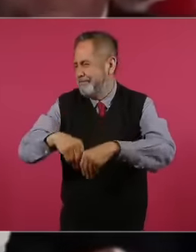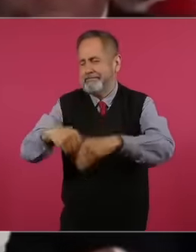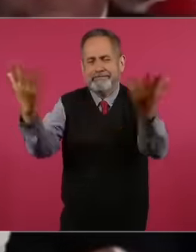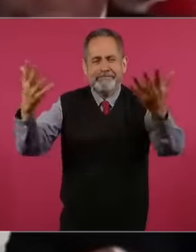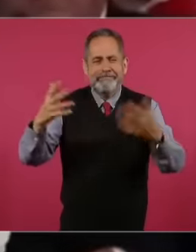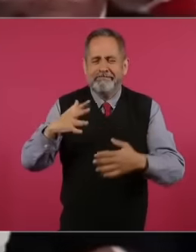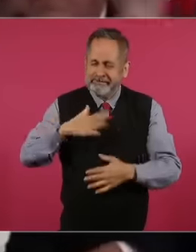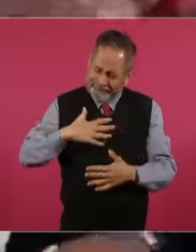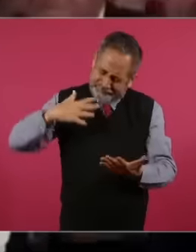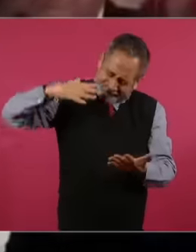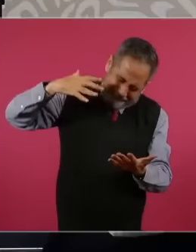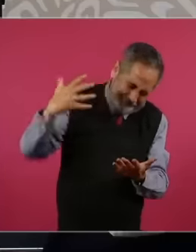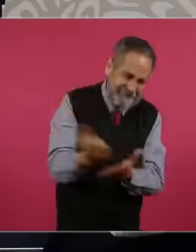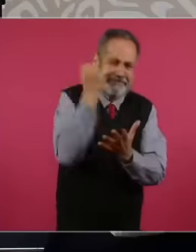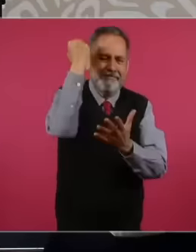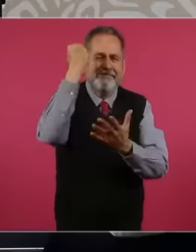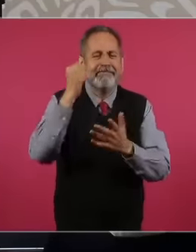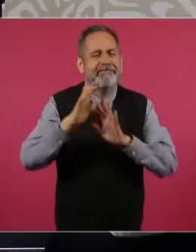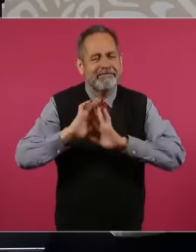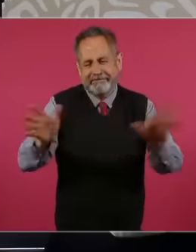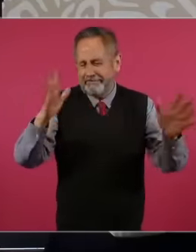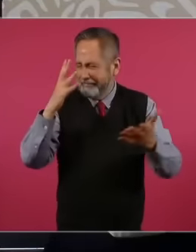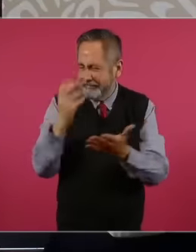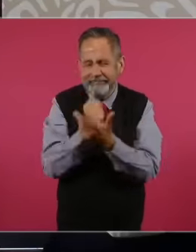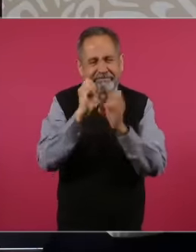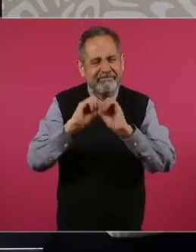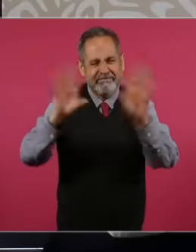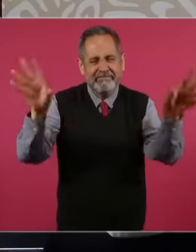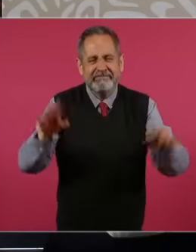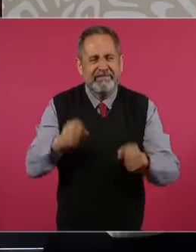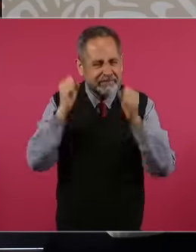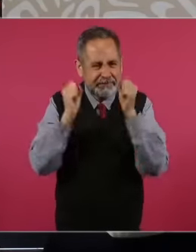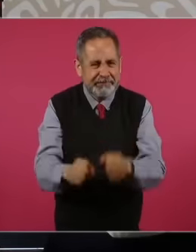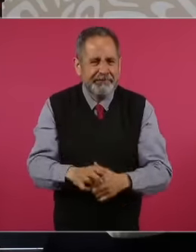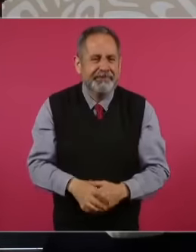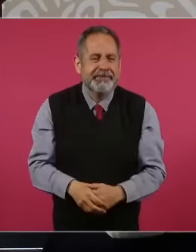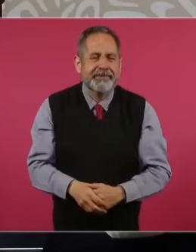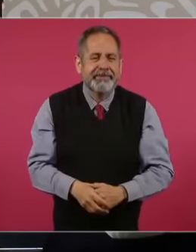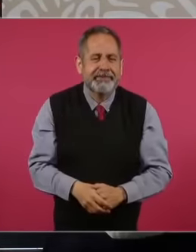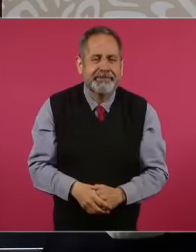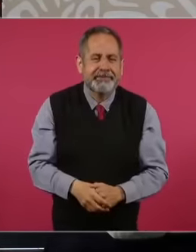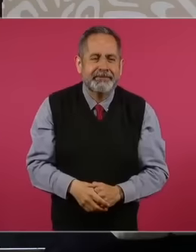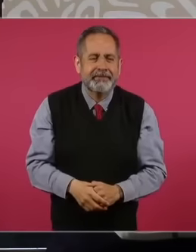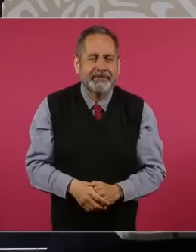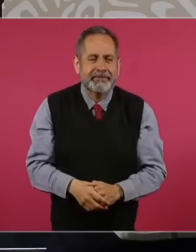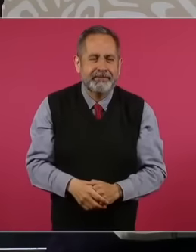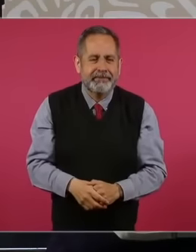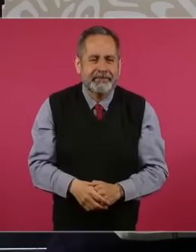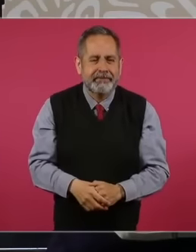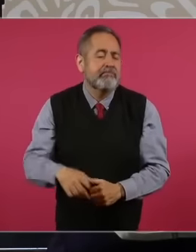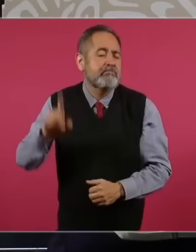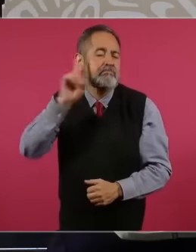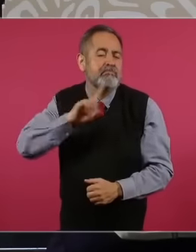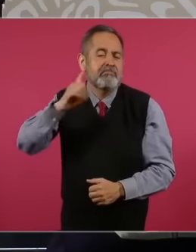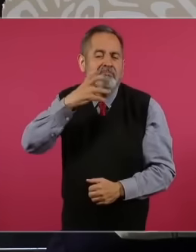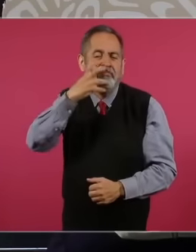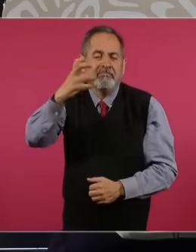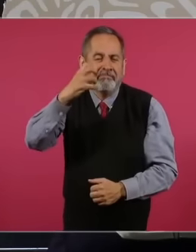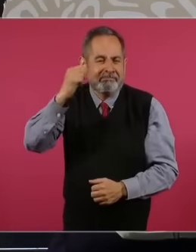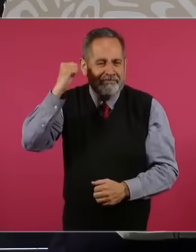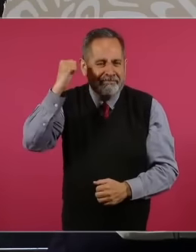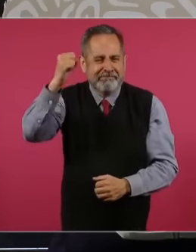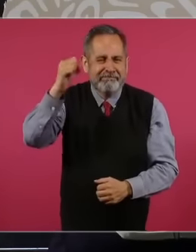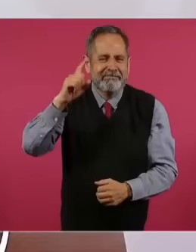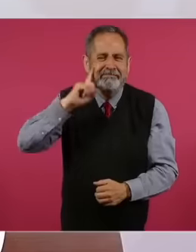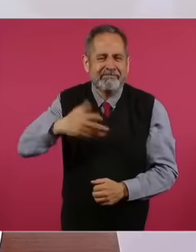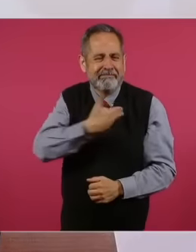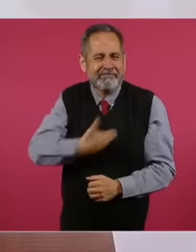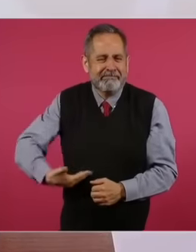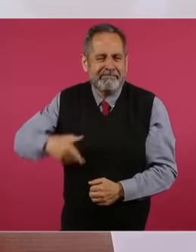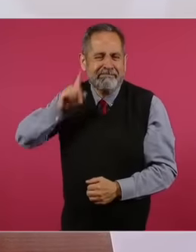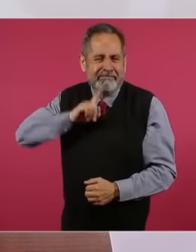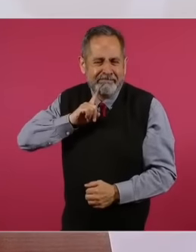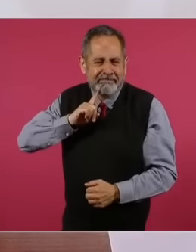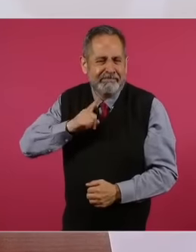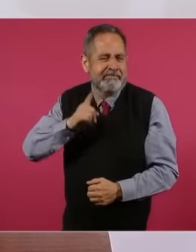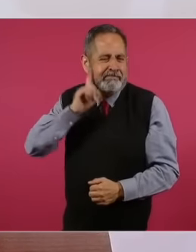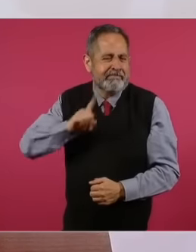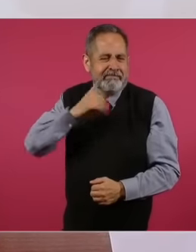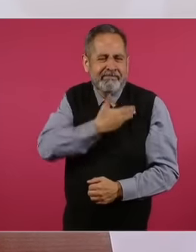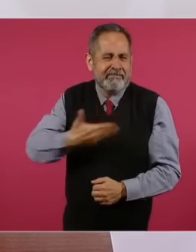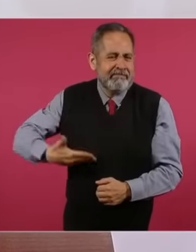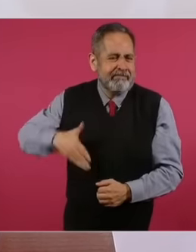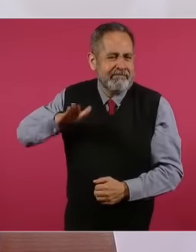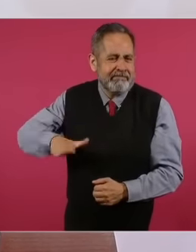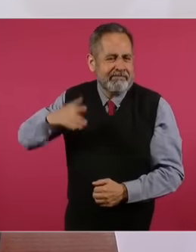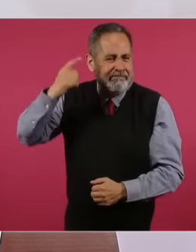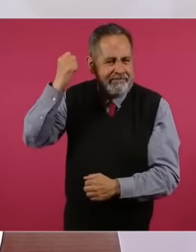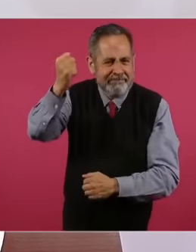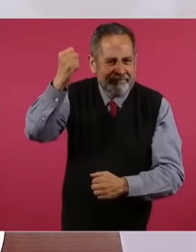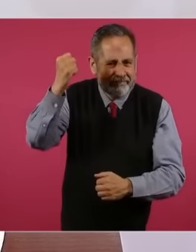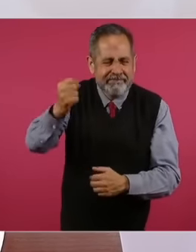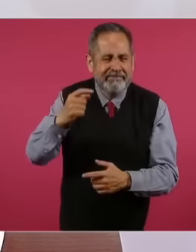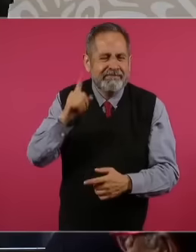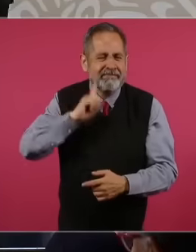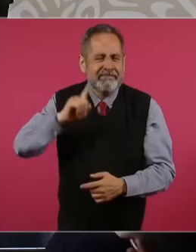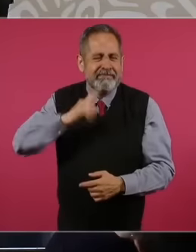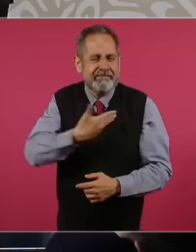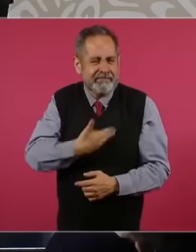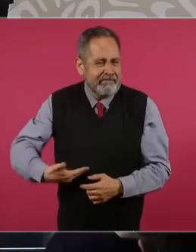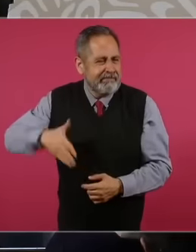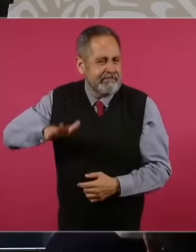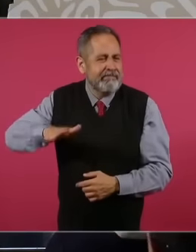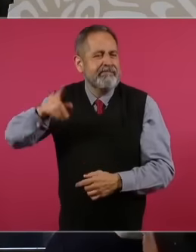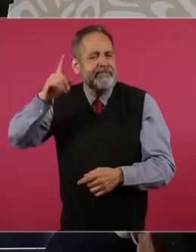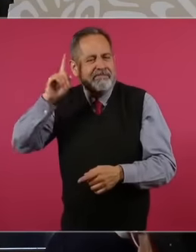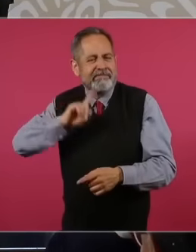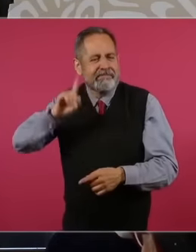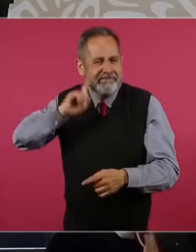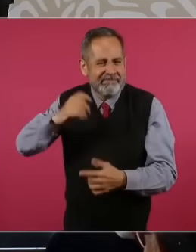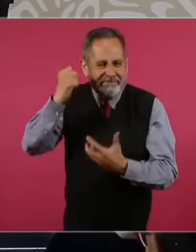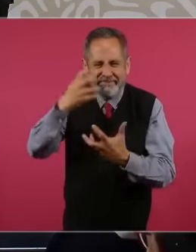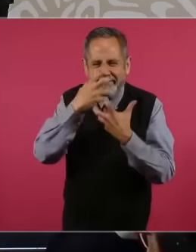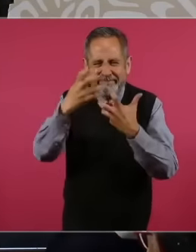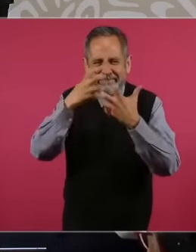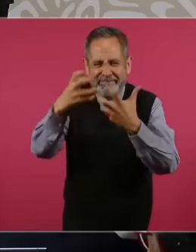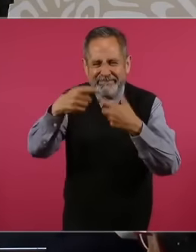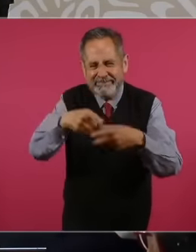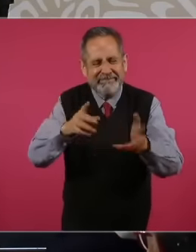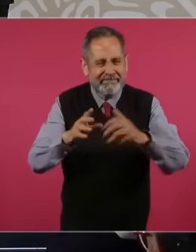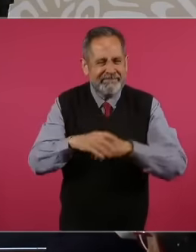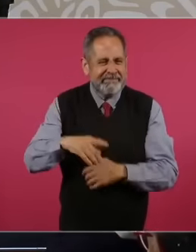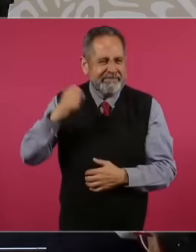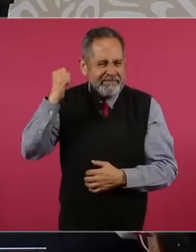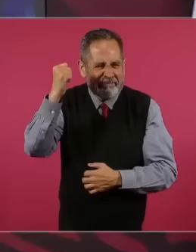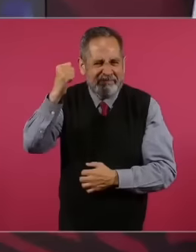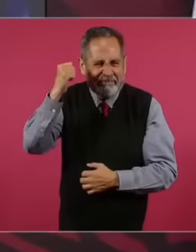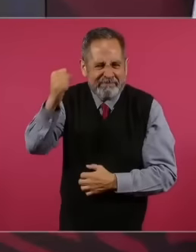won president president president president president president president